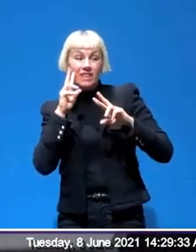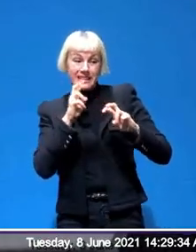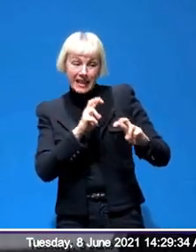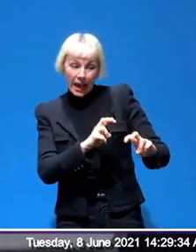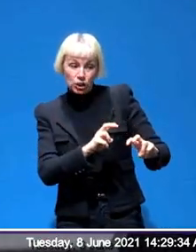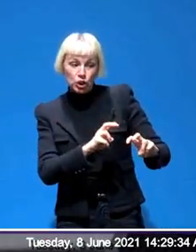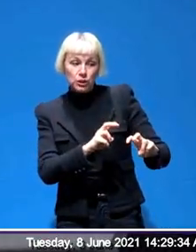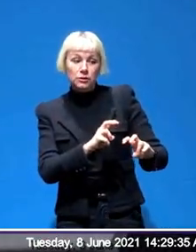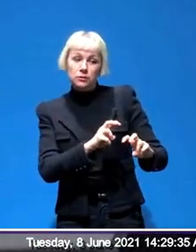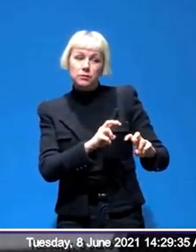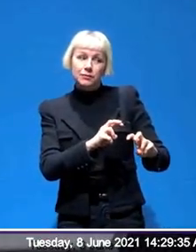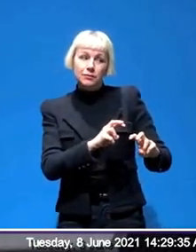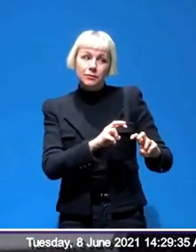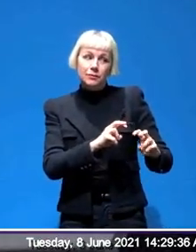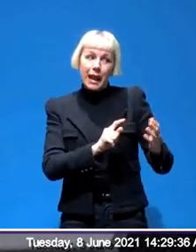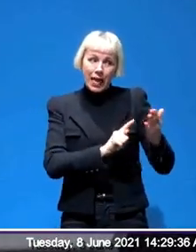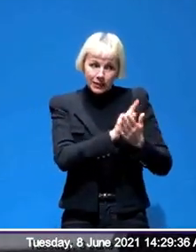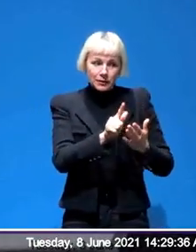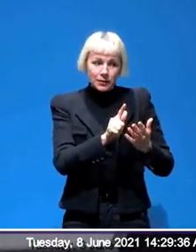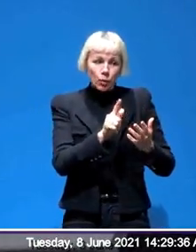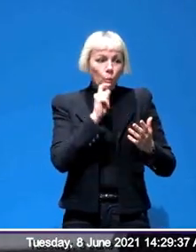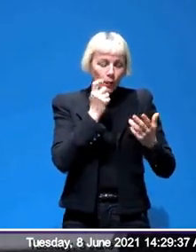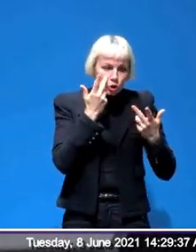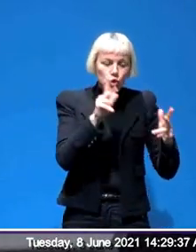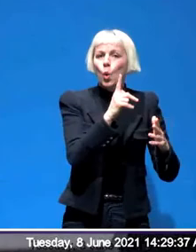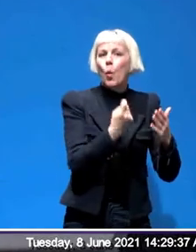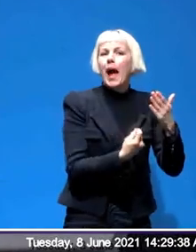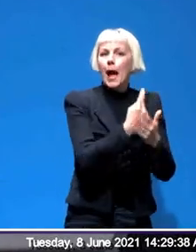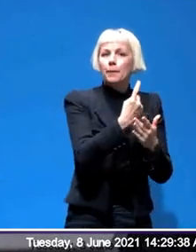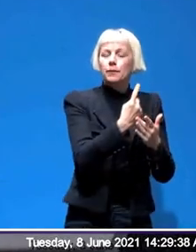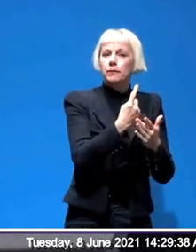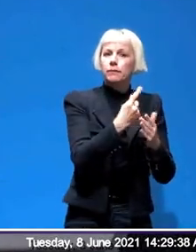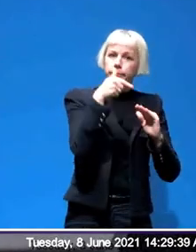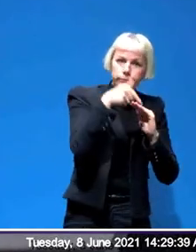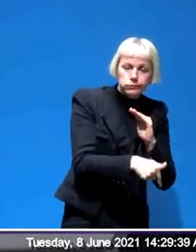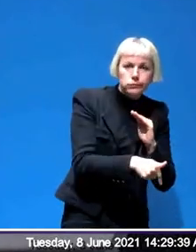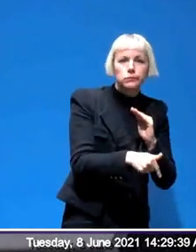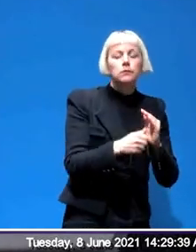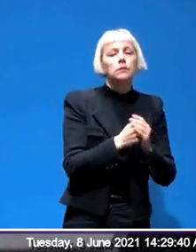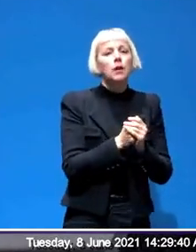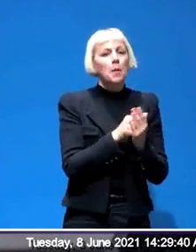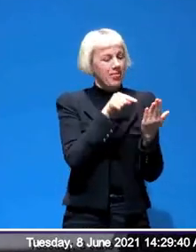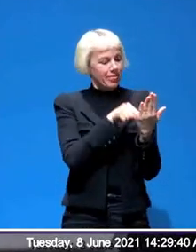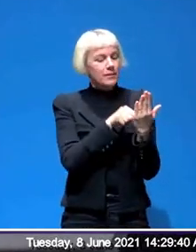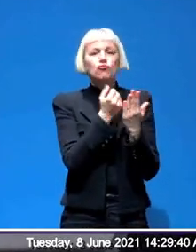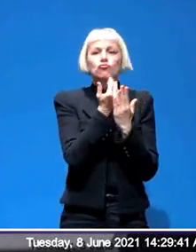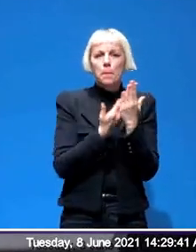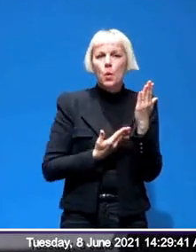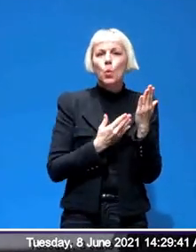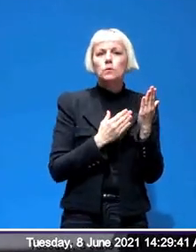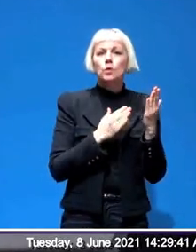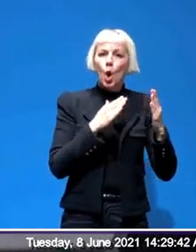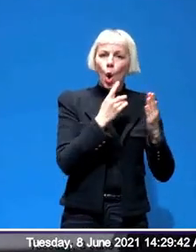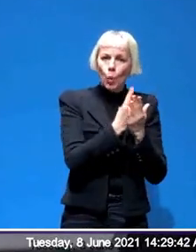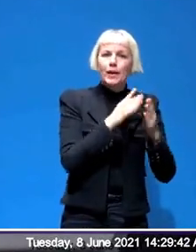the full nature of the event, but it was reported as a transfer to hospital.